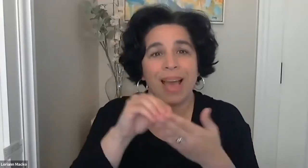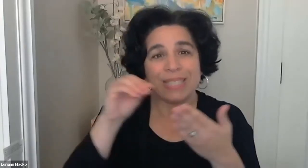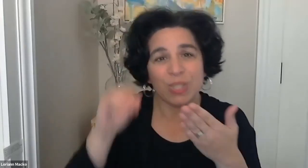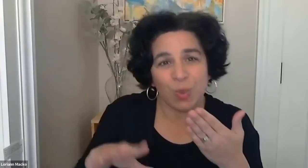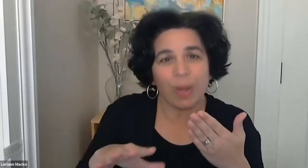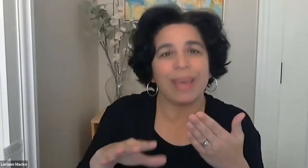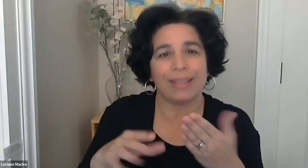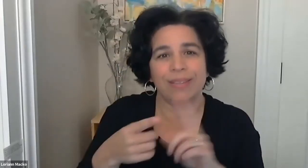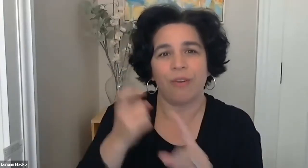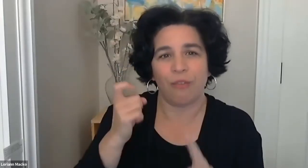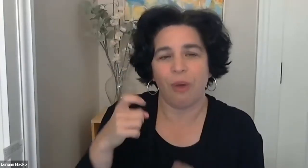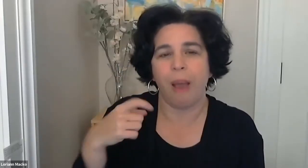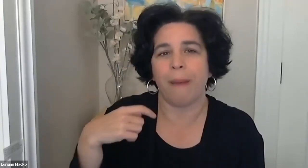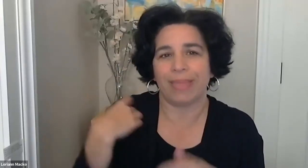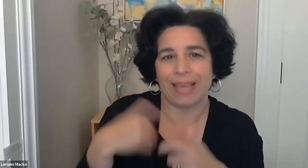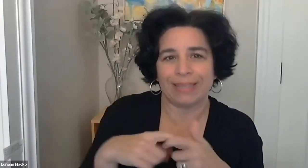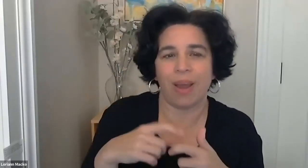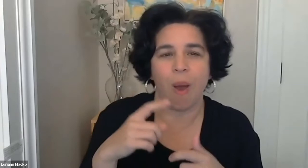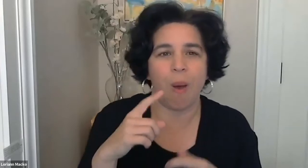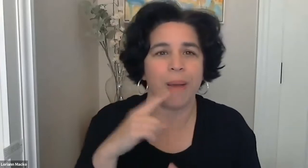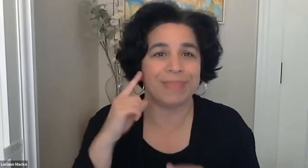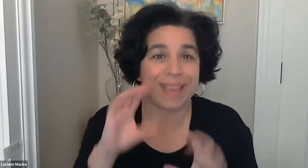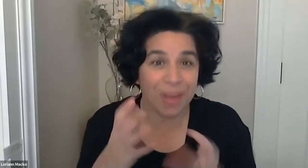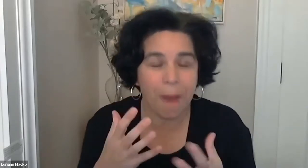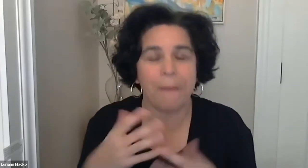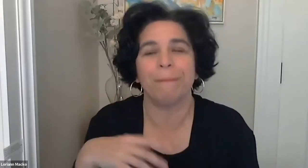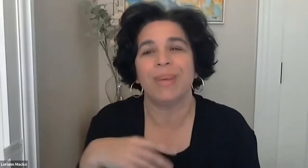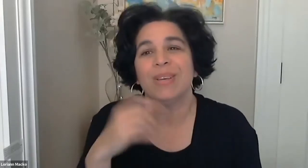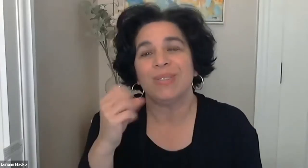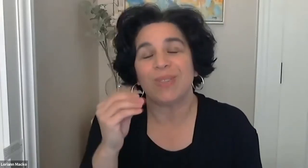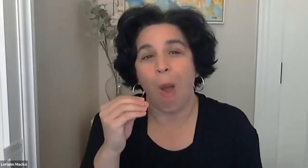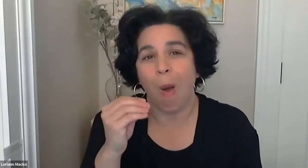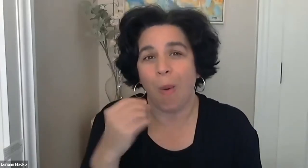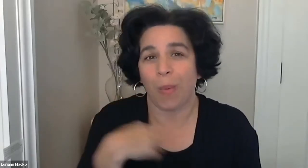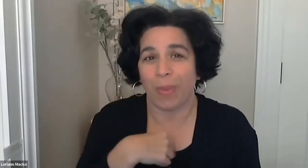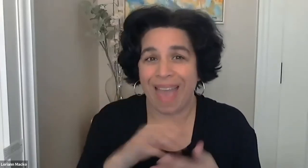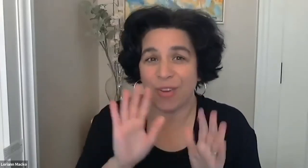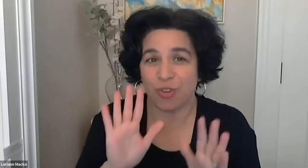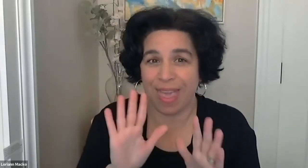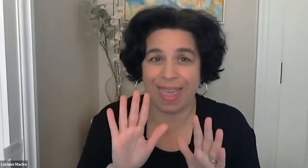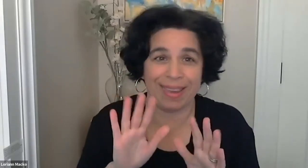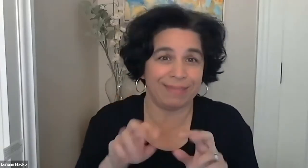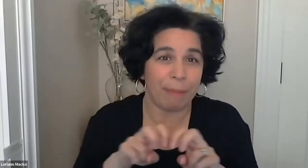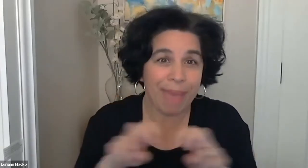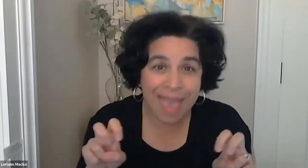and we are inviting students from Latino deaf clubs,